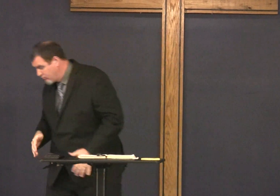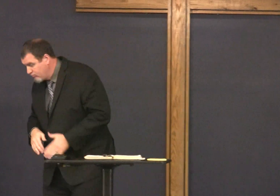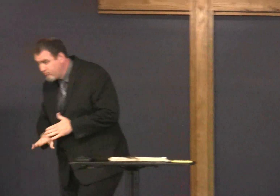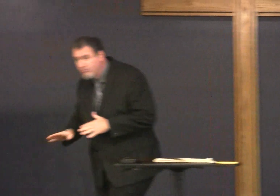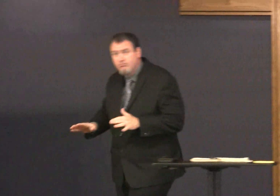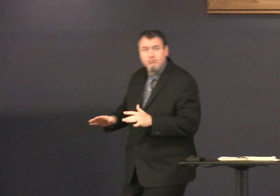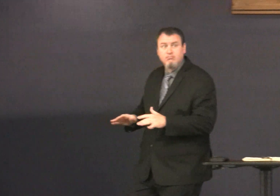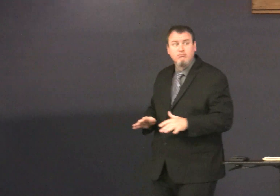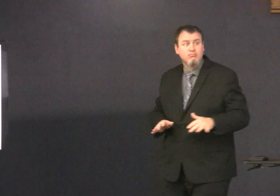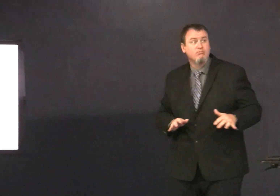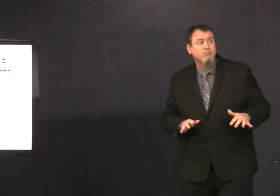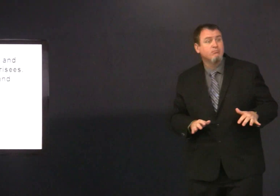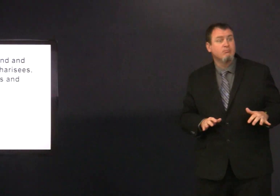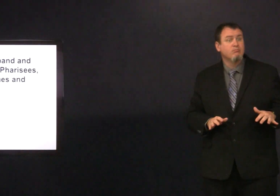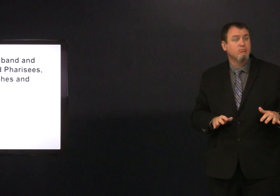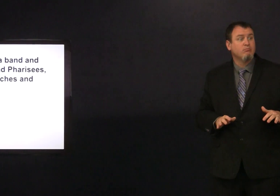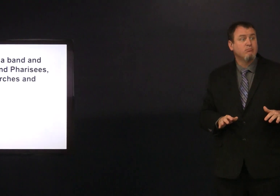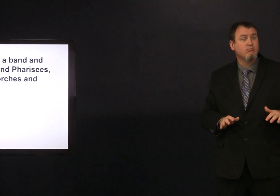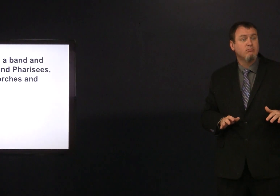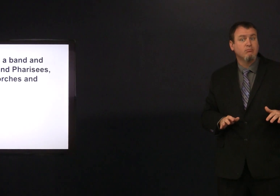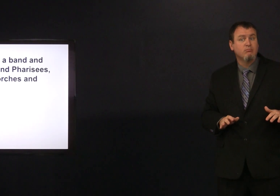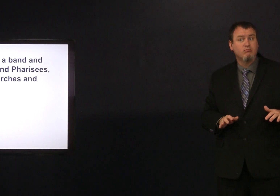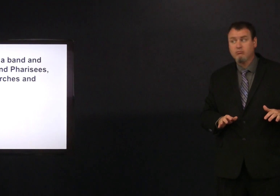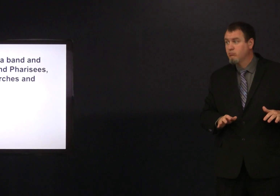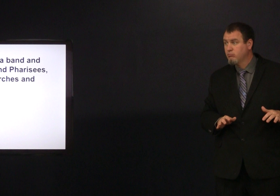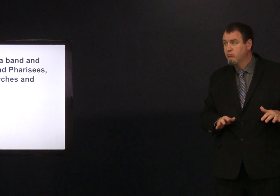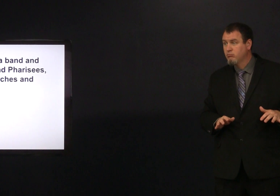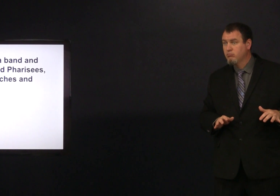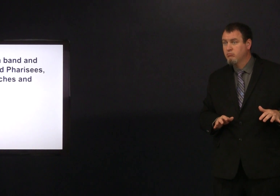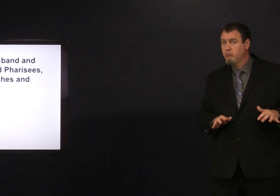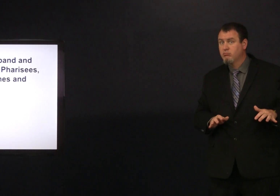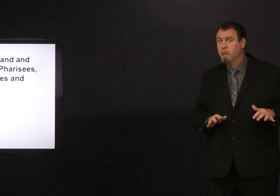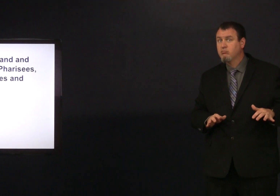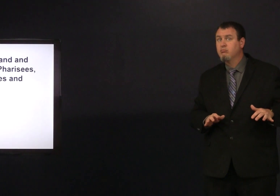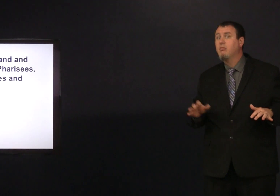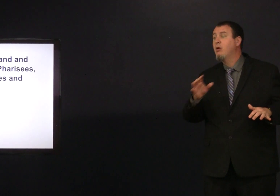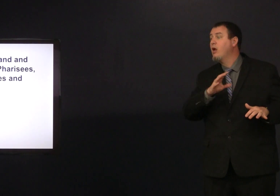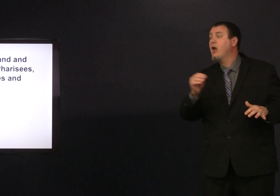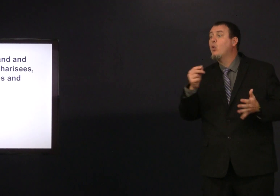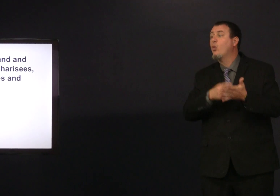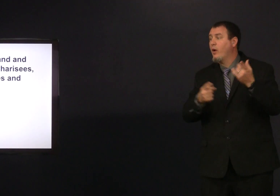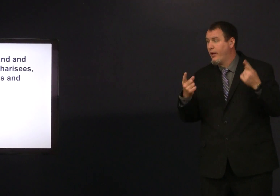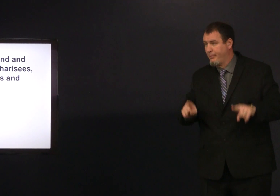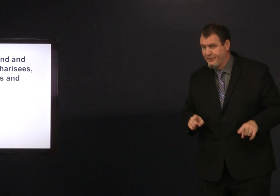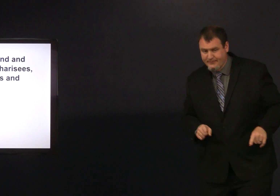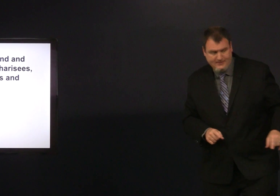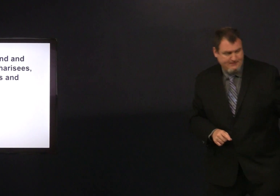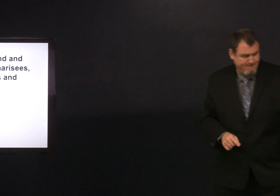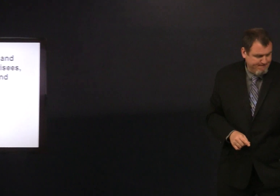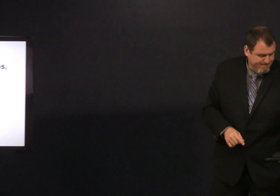so Jude showed up with police and what happened